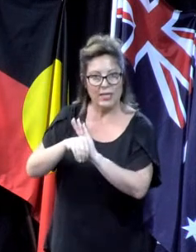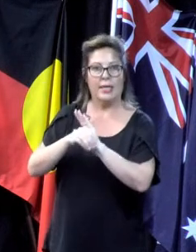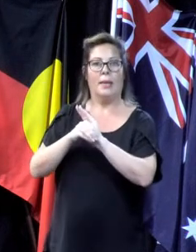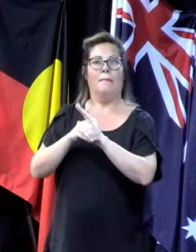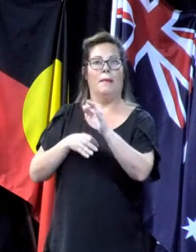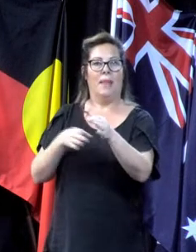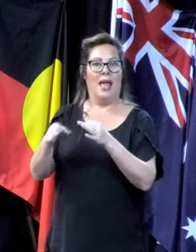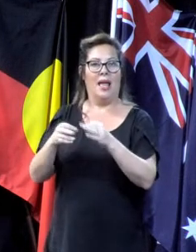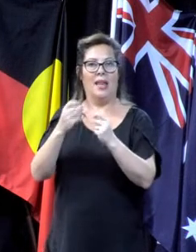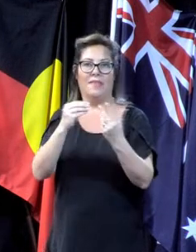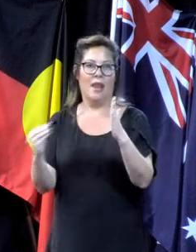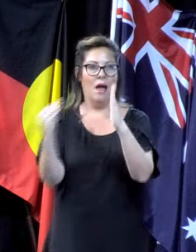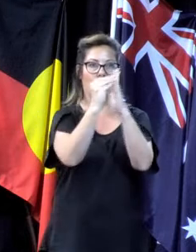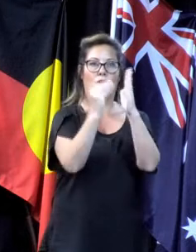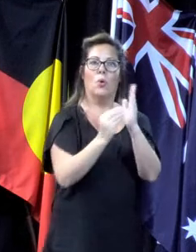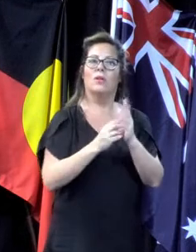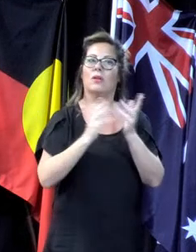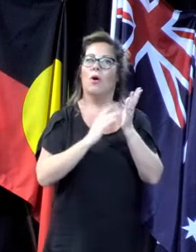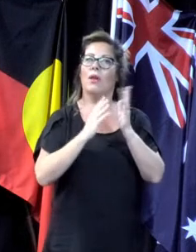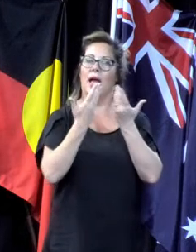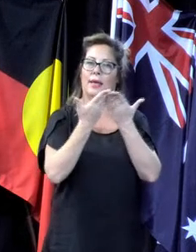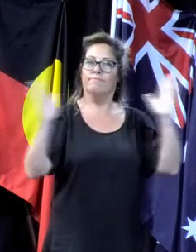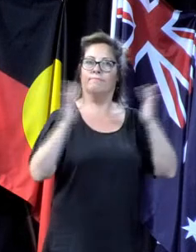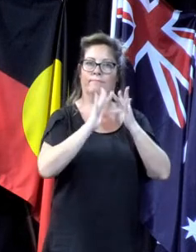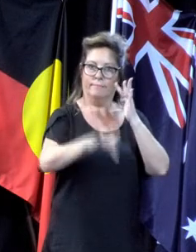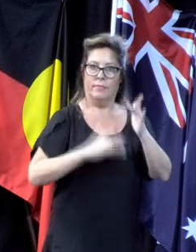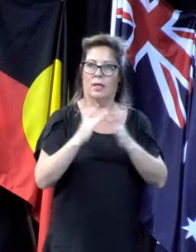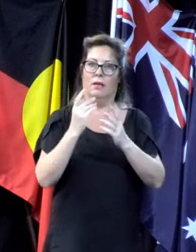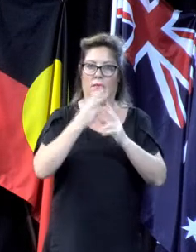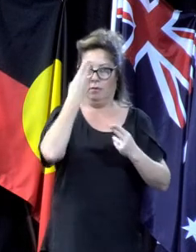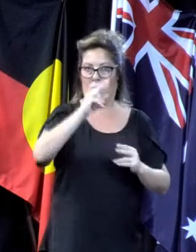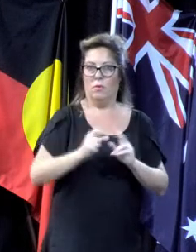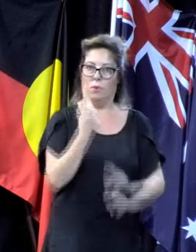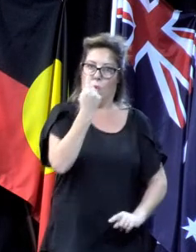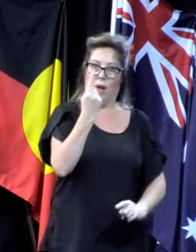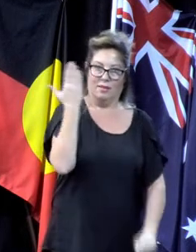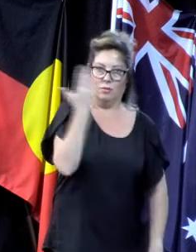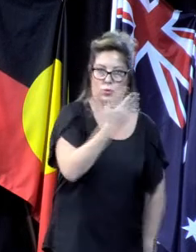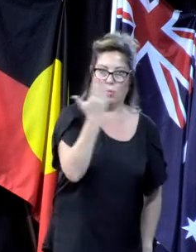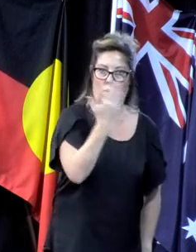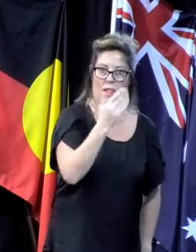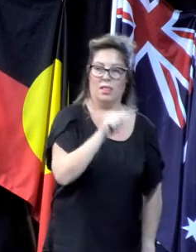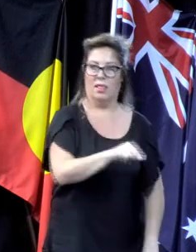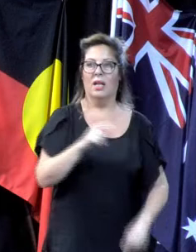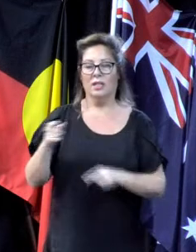So, for him, he would have had an individual curriculum plan recorded for science indicating that he is accessing complexity